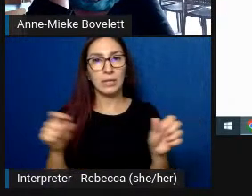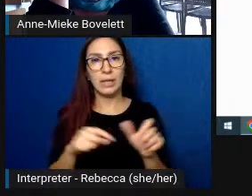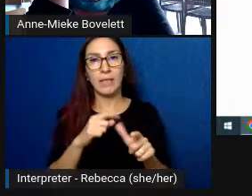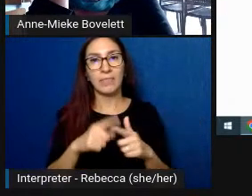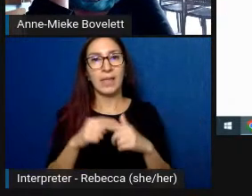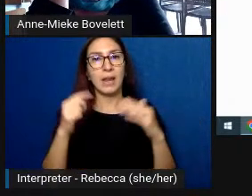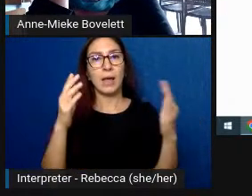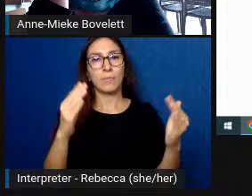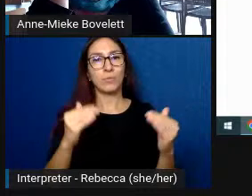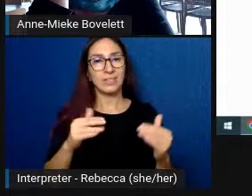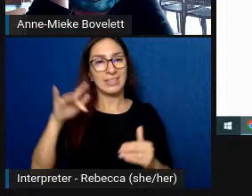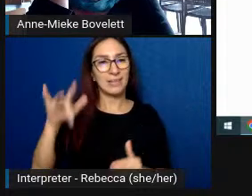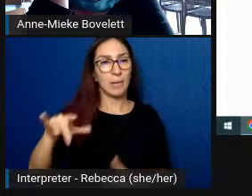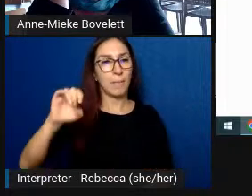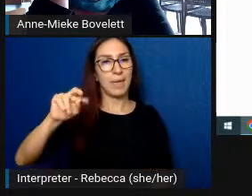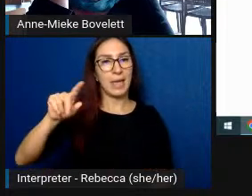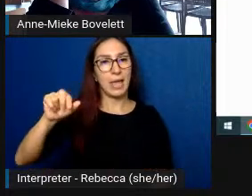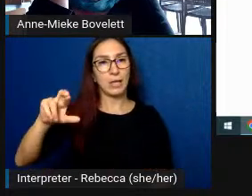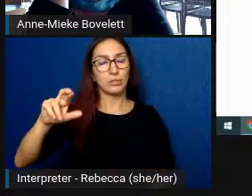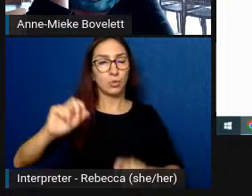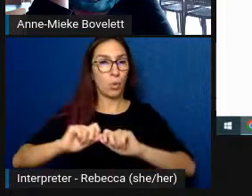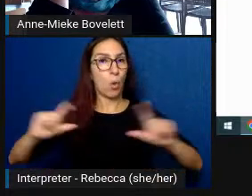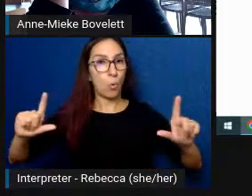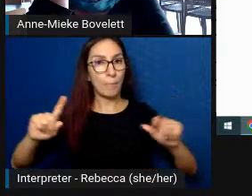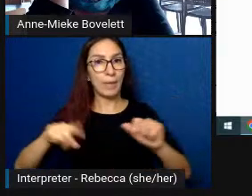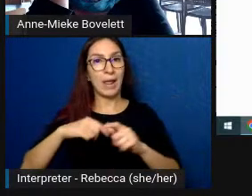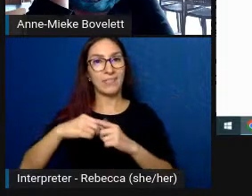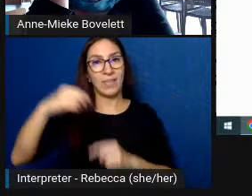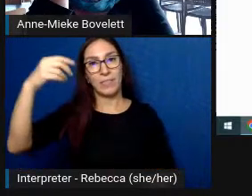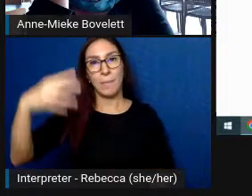first time so I press C to move to the next box that I press